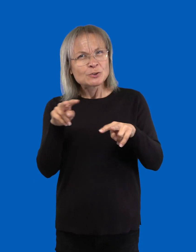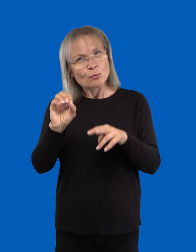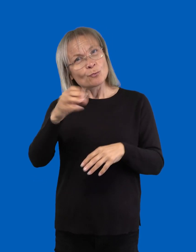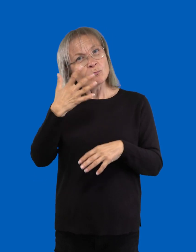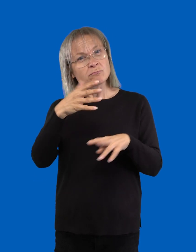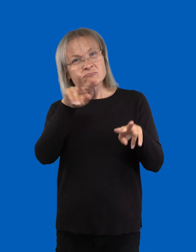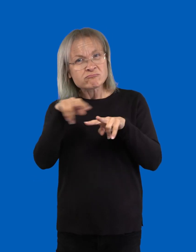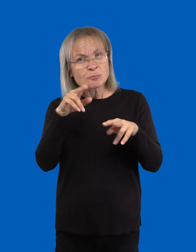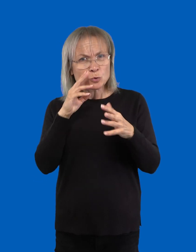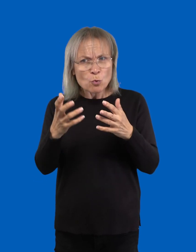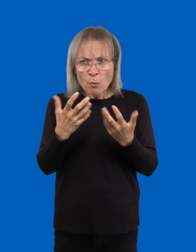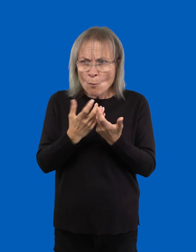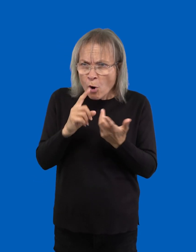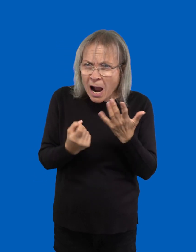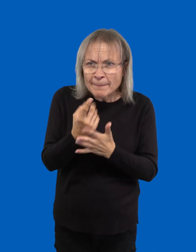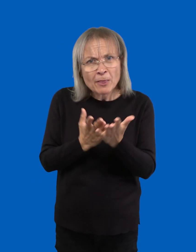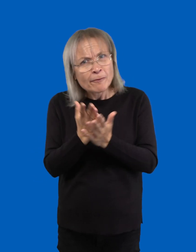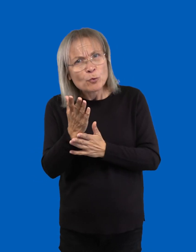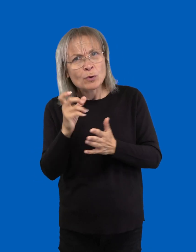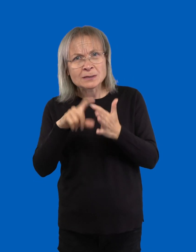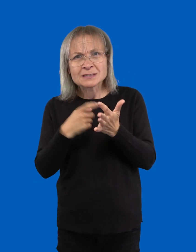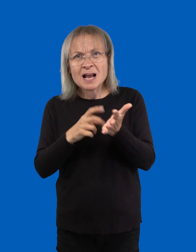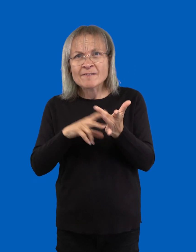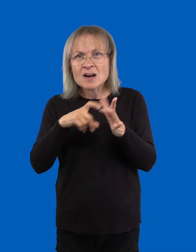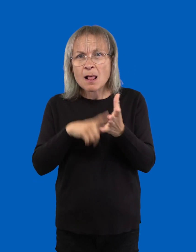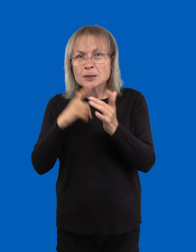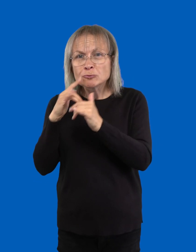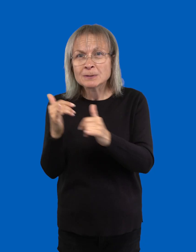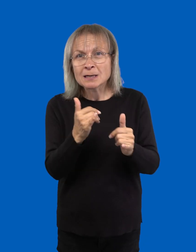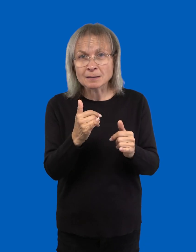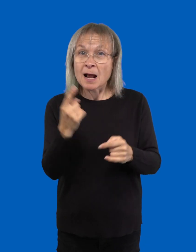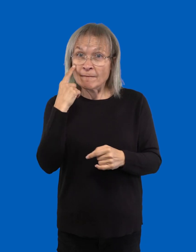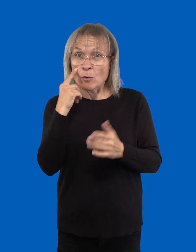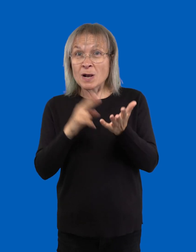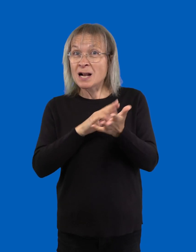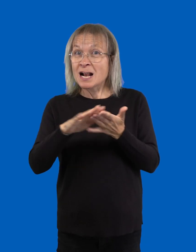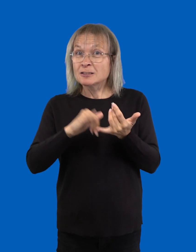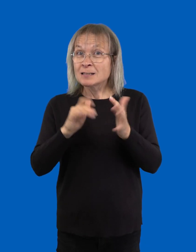Visit the NHS website for a video animation showing what happens during cervical screening.